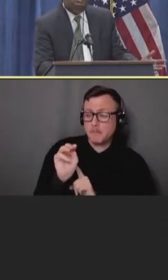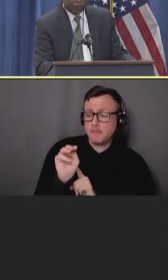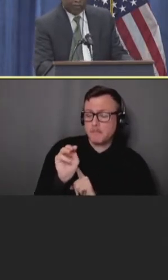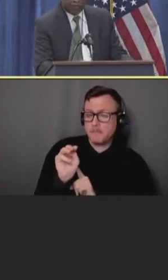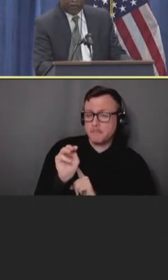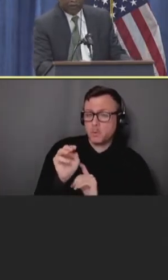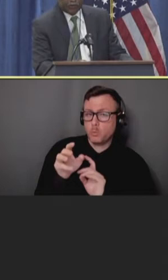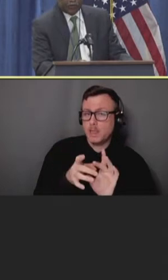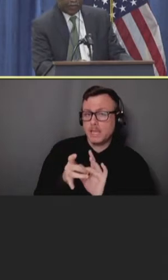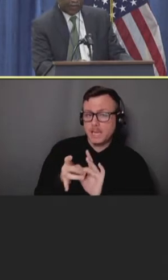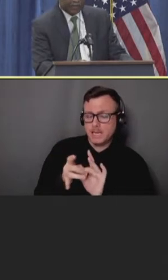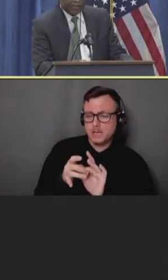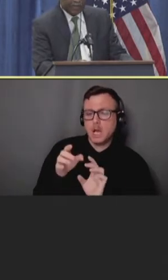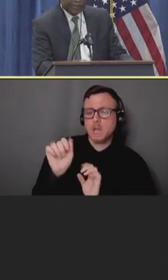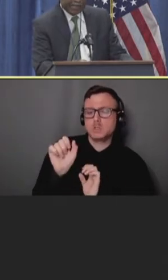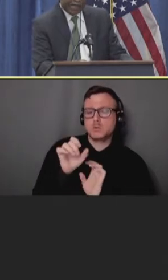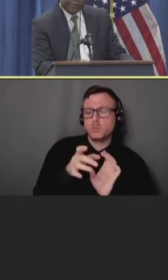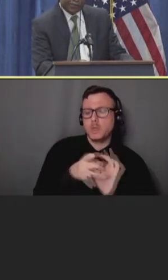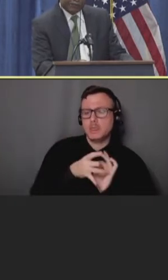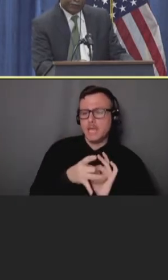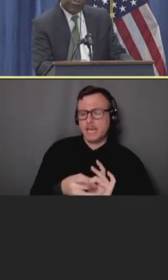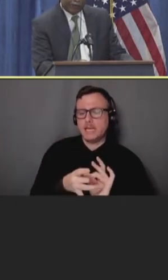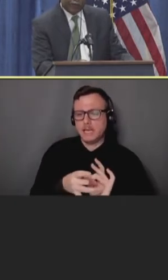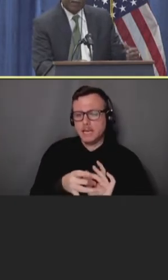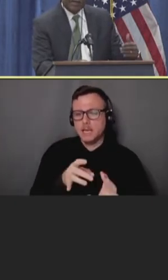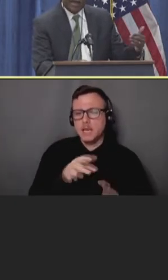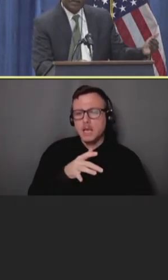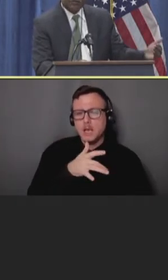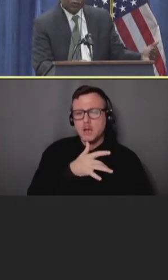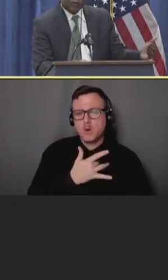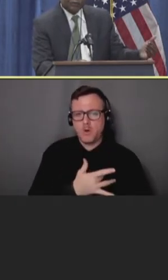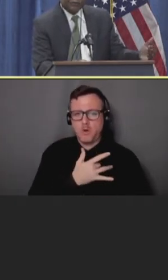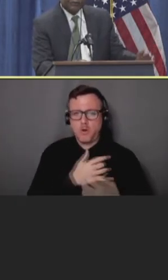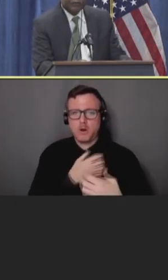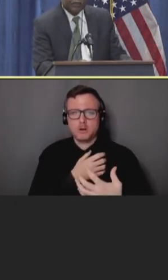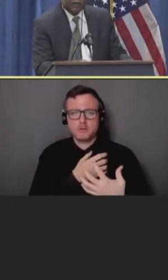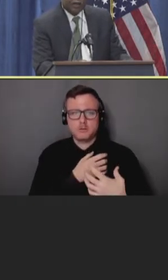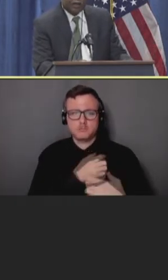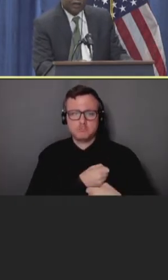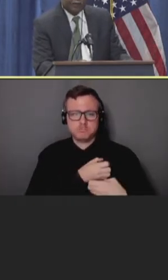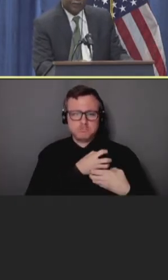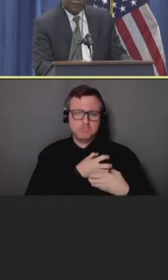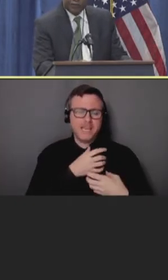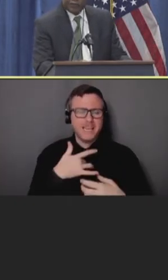associated myocarditis is that it's a fairly benign force; that these